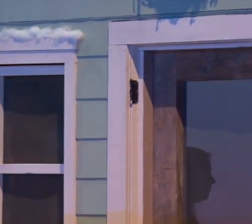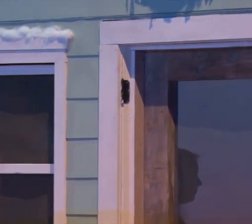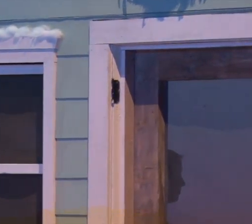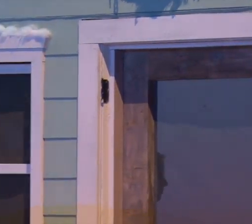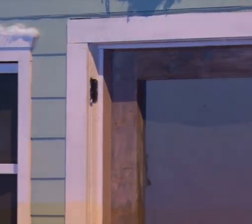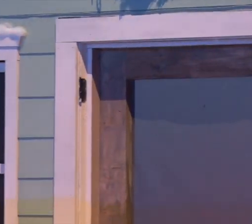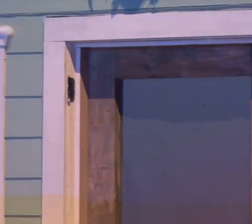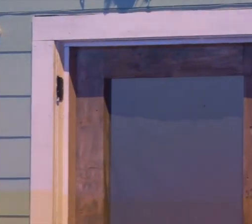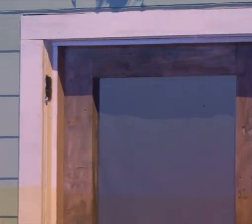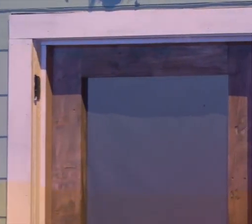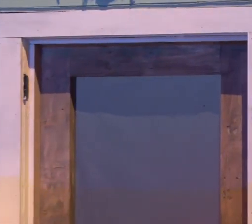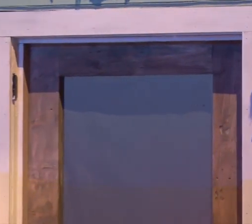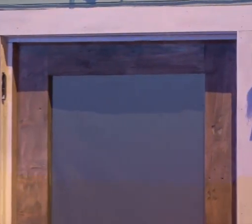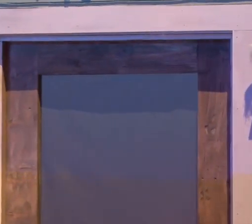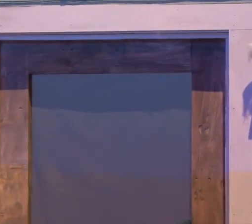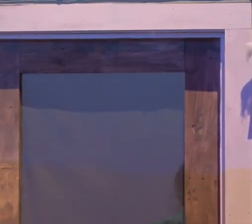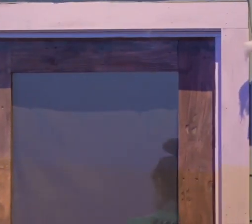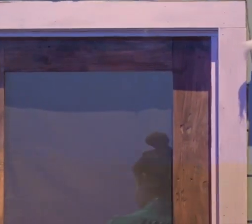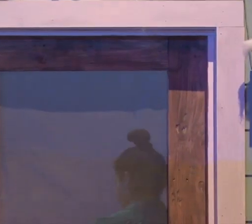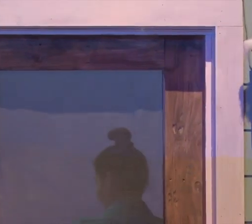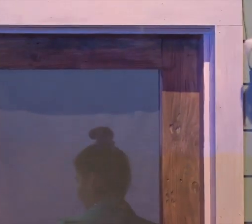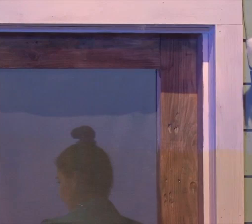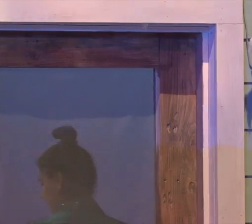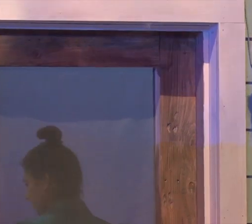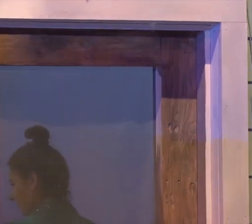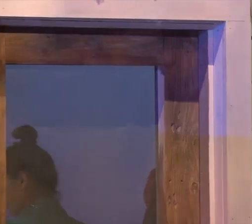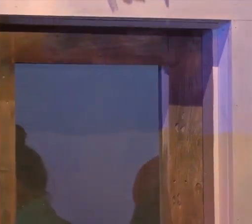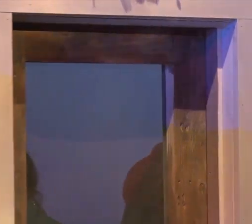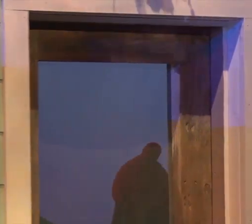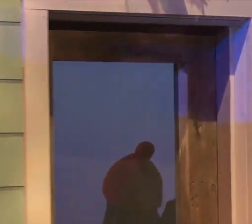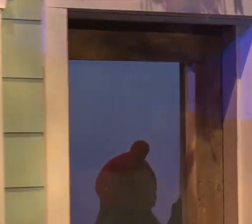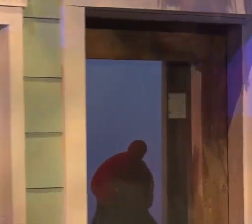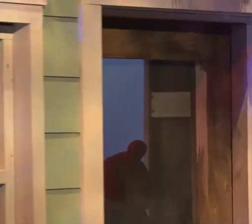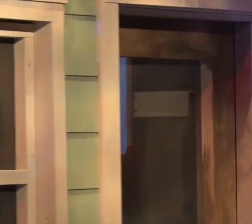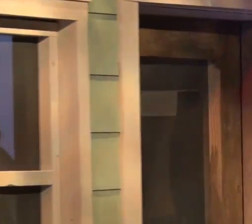And the special effects.. they're always a challenge.